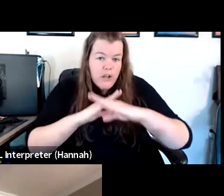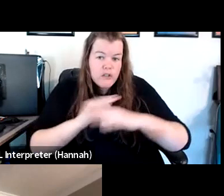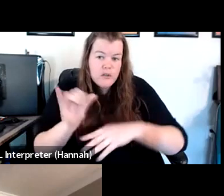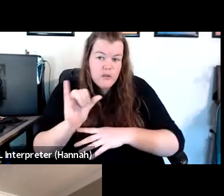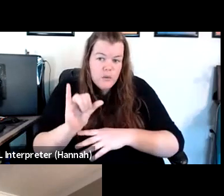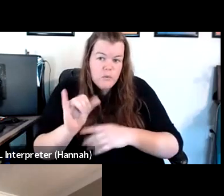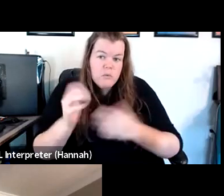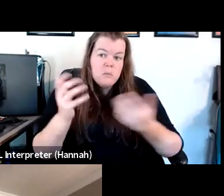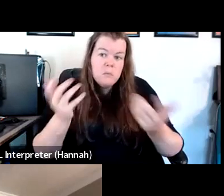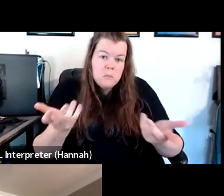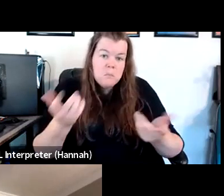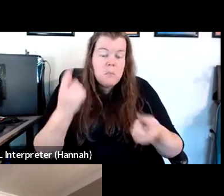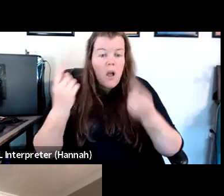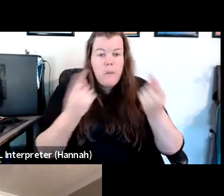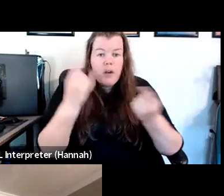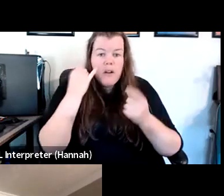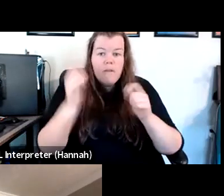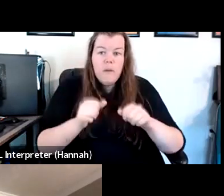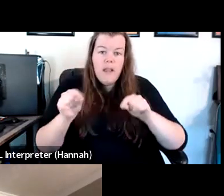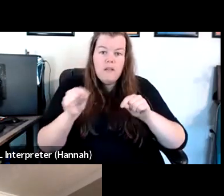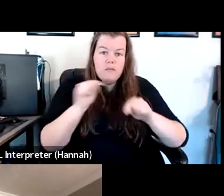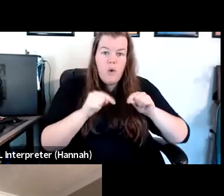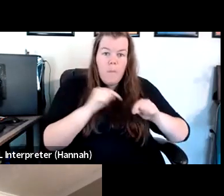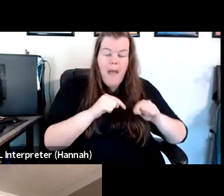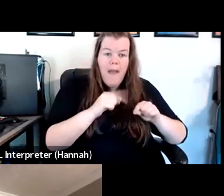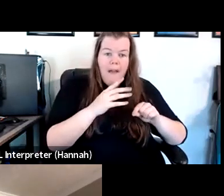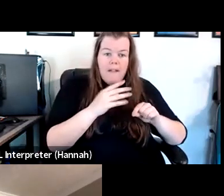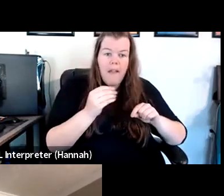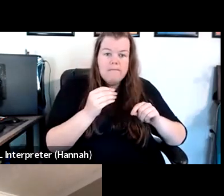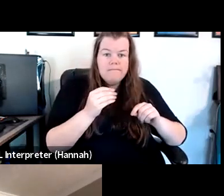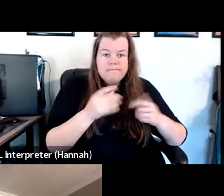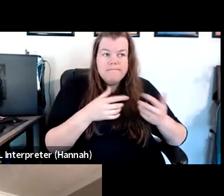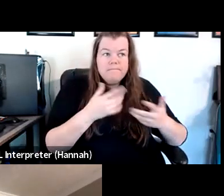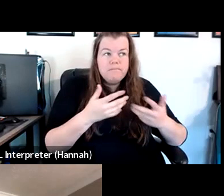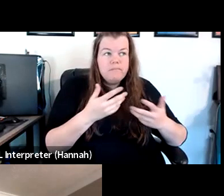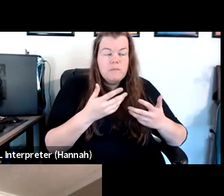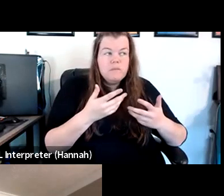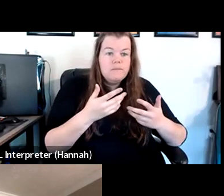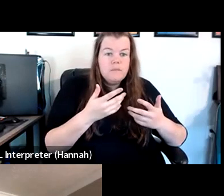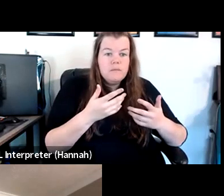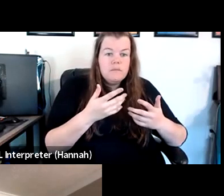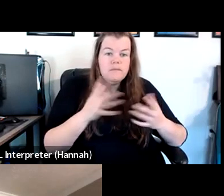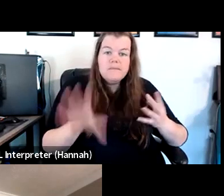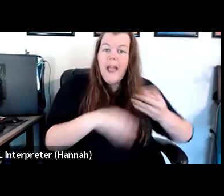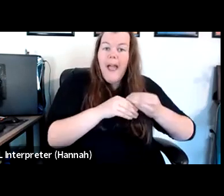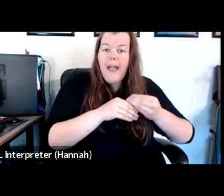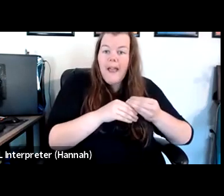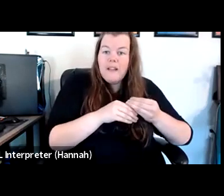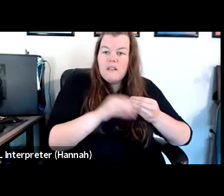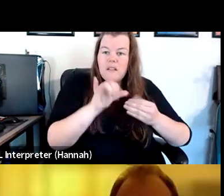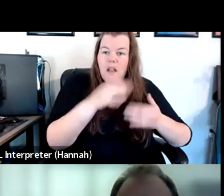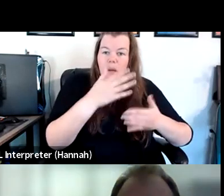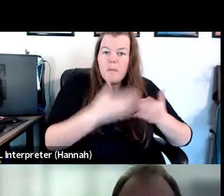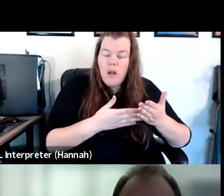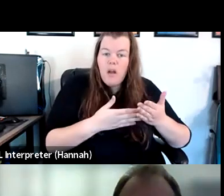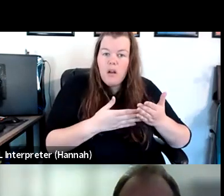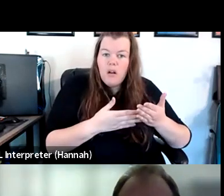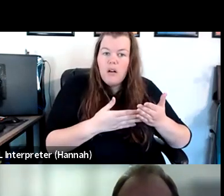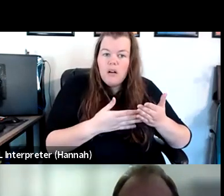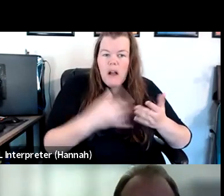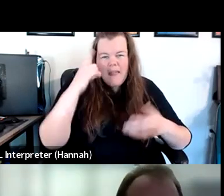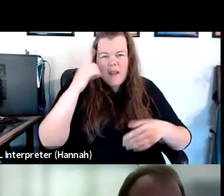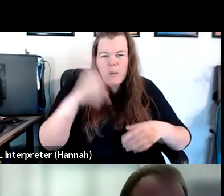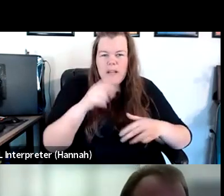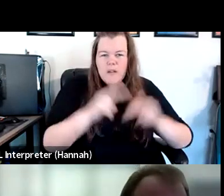if that would be an and a nice extra piece we really need to build into and add to the plan.